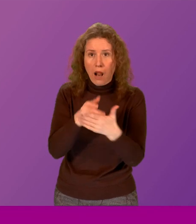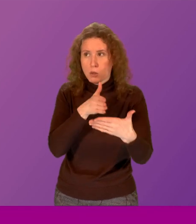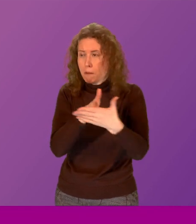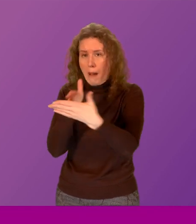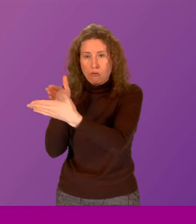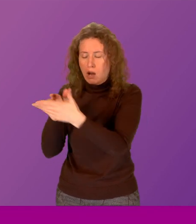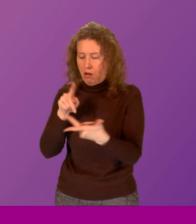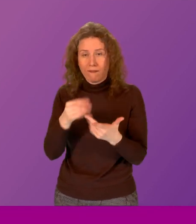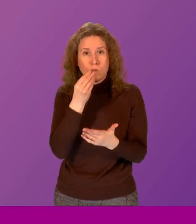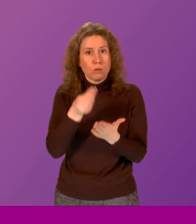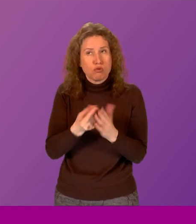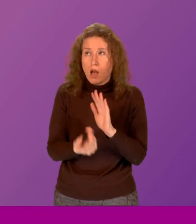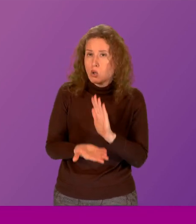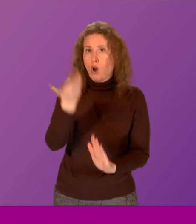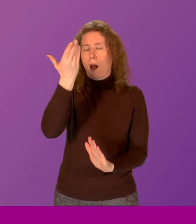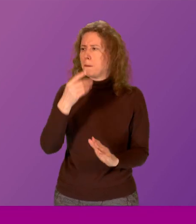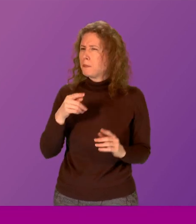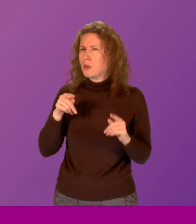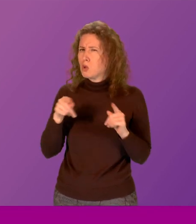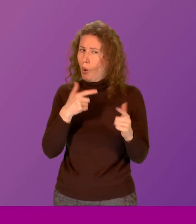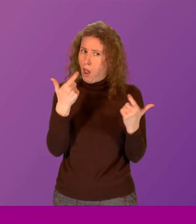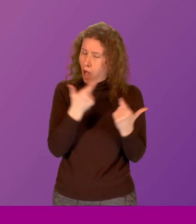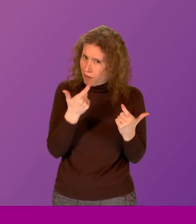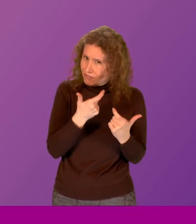Anas Sarwar and Jackie Baillie are laughing at the damage that has been done to the food and